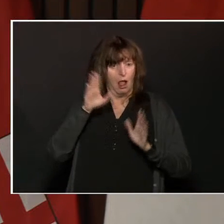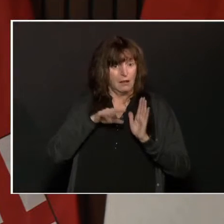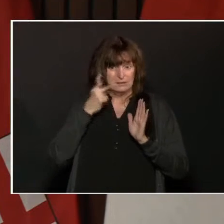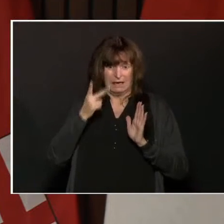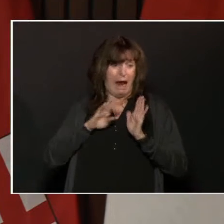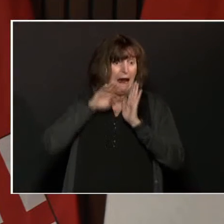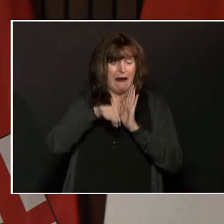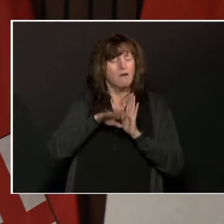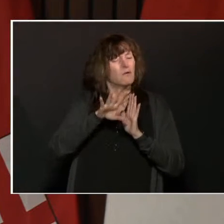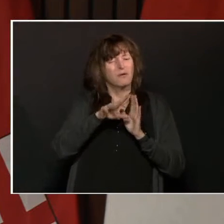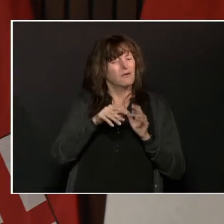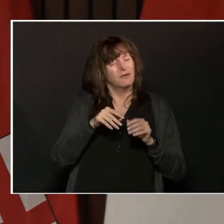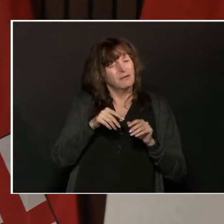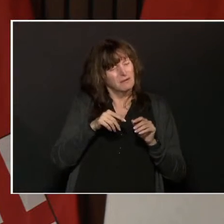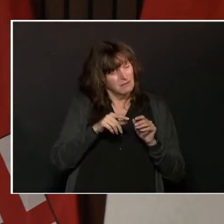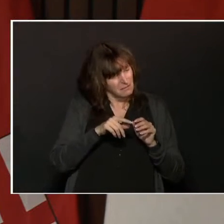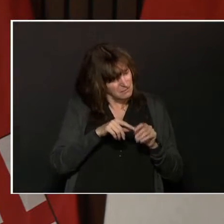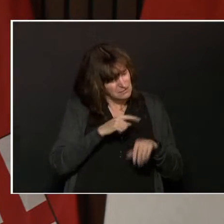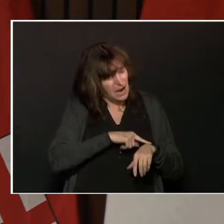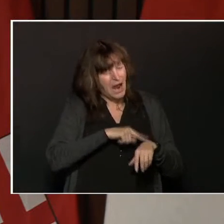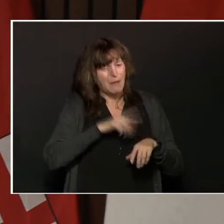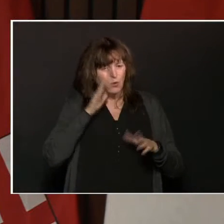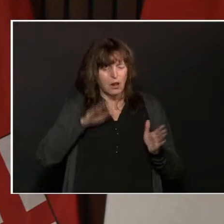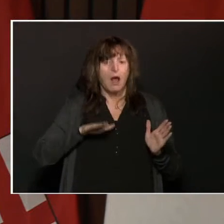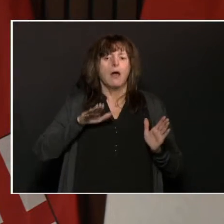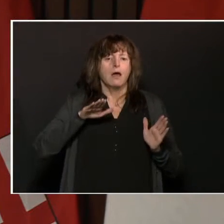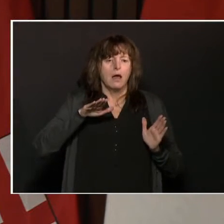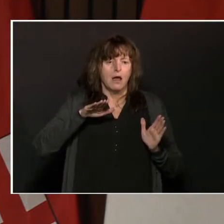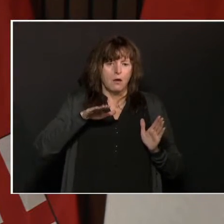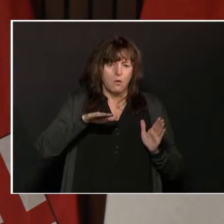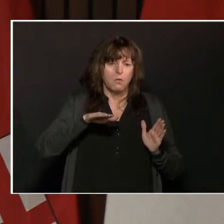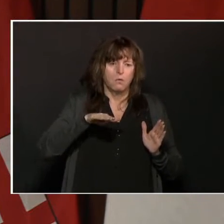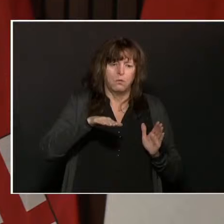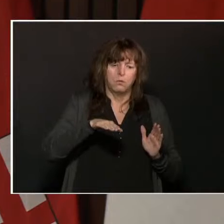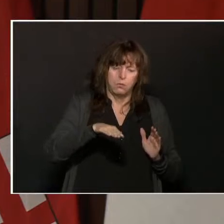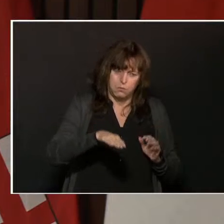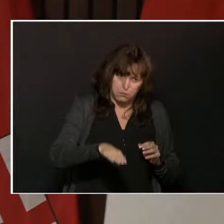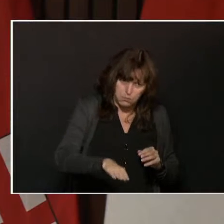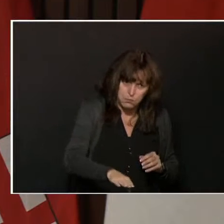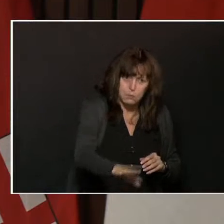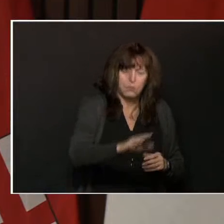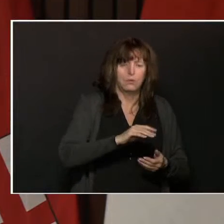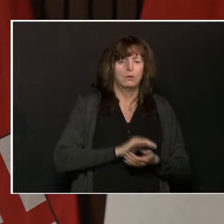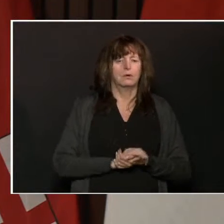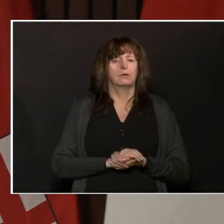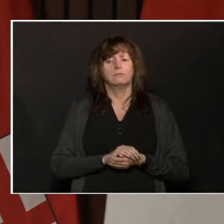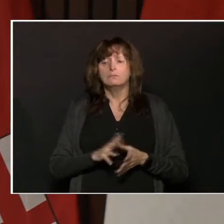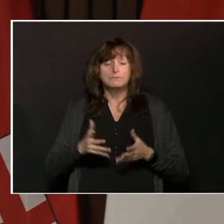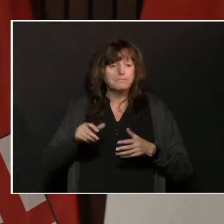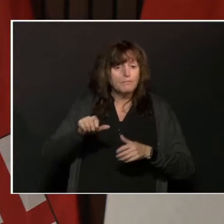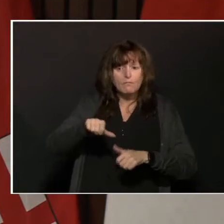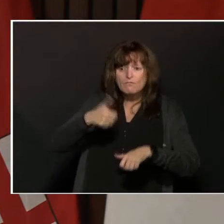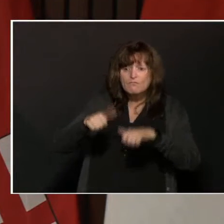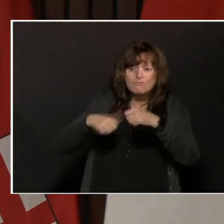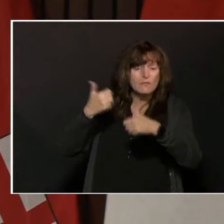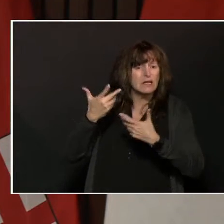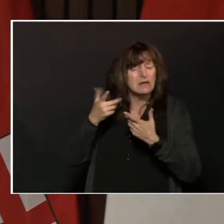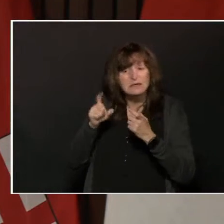THIS IS NOT TO BE CONFUSED WITH JUST THIS IS NOT TO BE CONFUSED WITH JUST A THIS IS NOT TO BE CONFUSED WITH JUST A WAVE OF THIS IS NOT TO BE CONFUSED WITH JUST A WAVE OF FLU JUST A WAVE OF FLU THIS IS A DIFFERENT